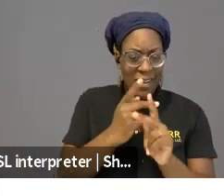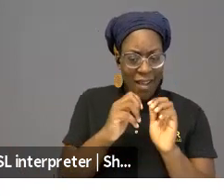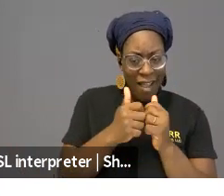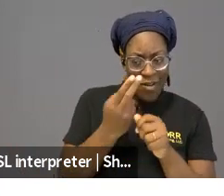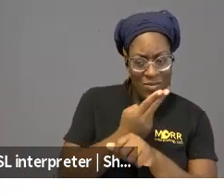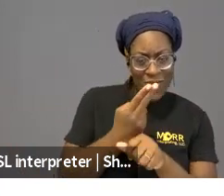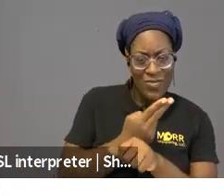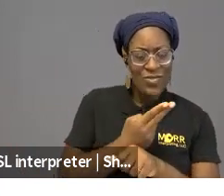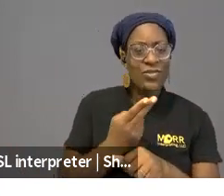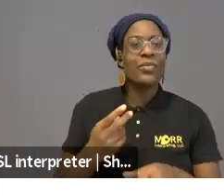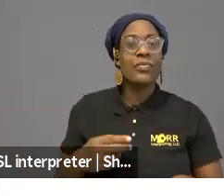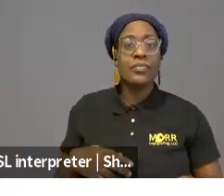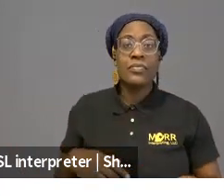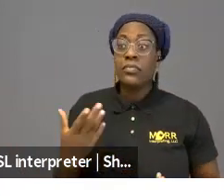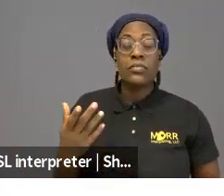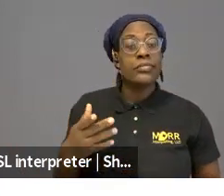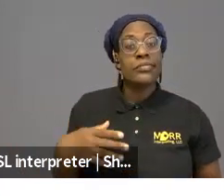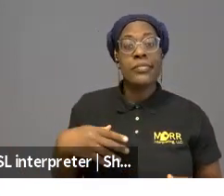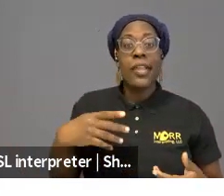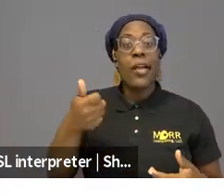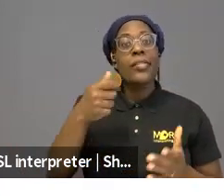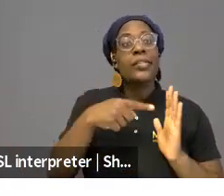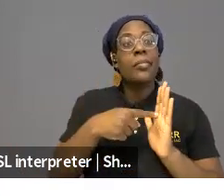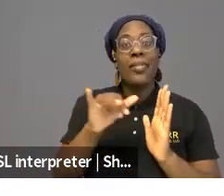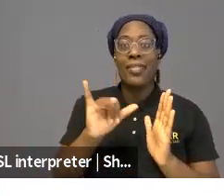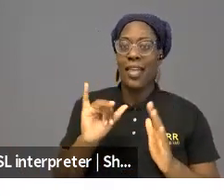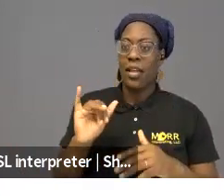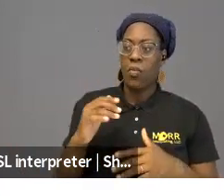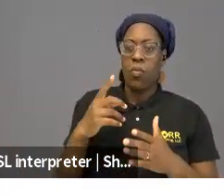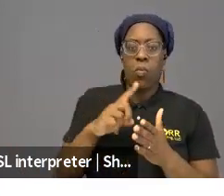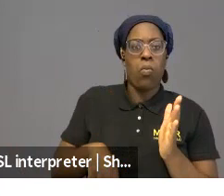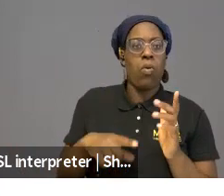use for the types of services that we offer and trying to keep that consistent for students.